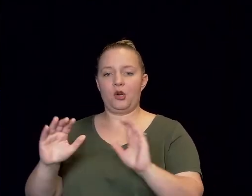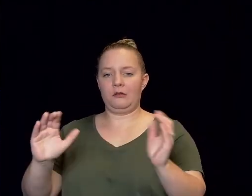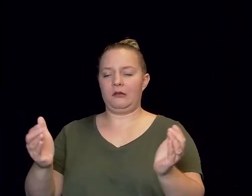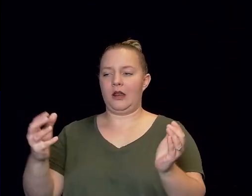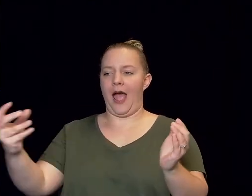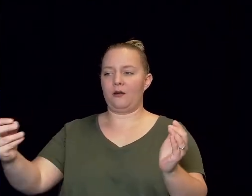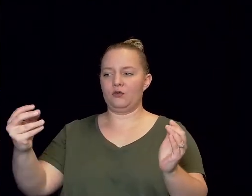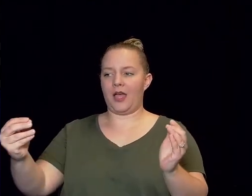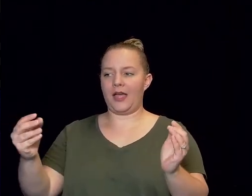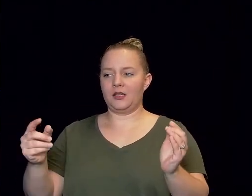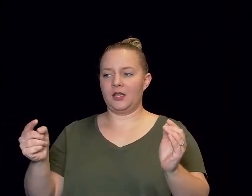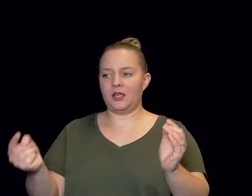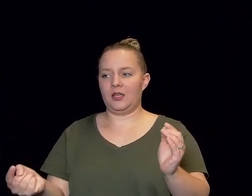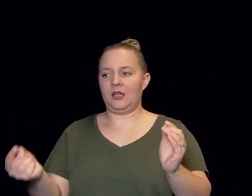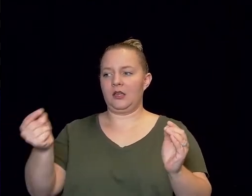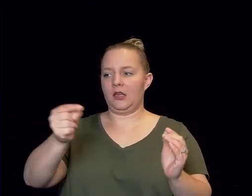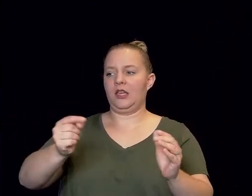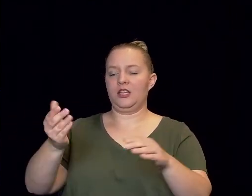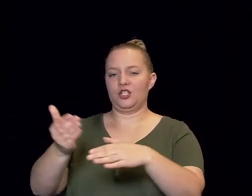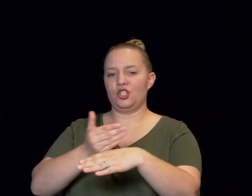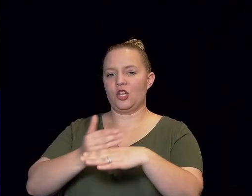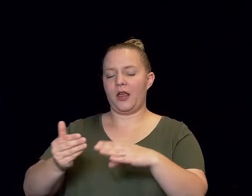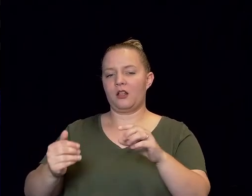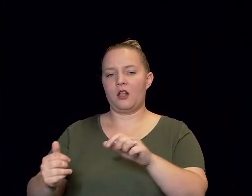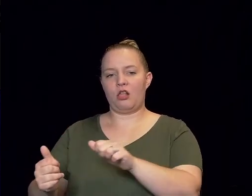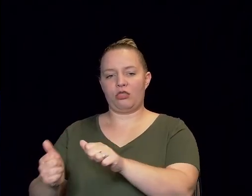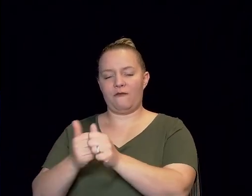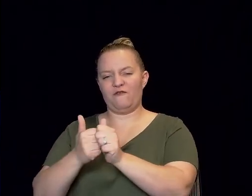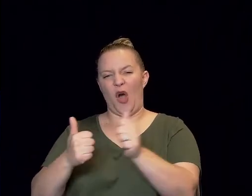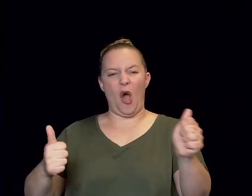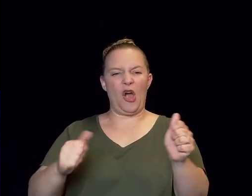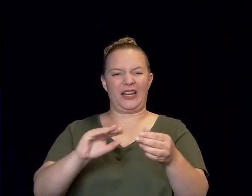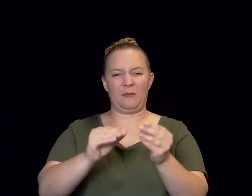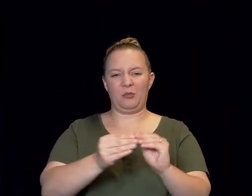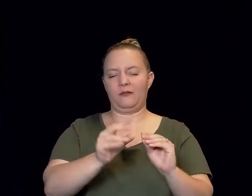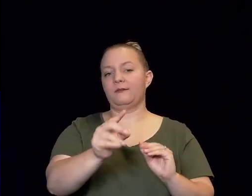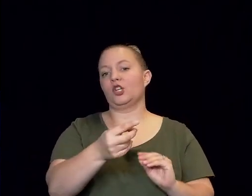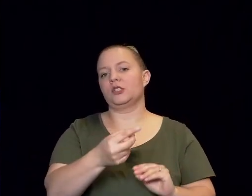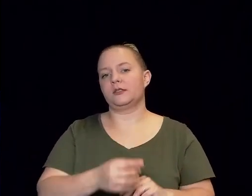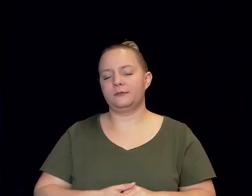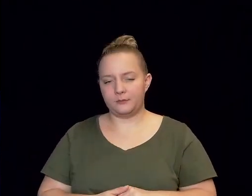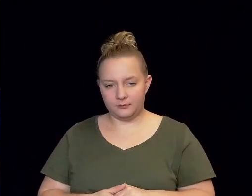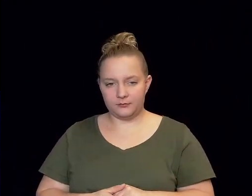and distribute it going all the way to that far left number first. So the far left number,